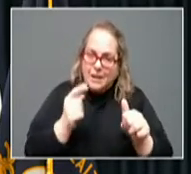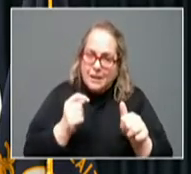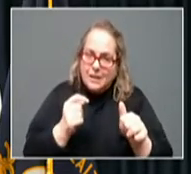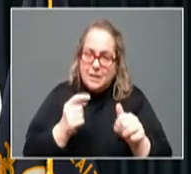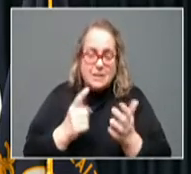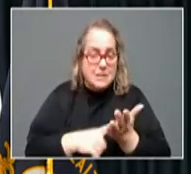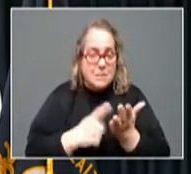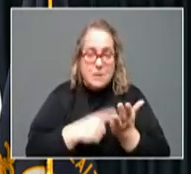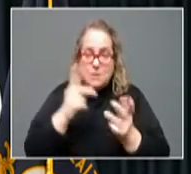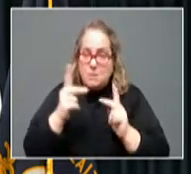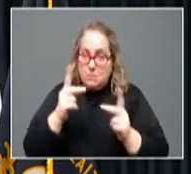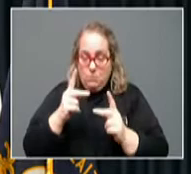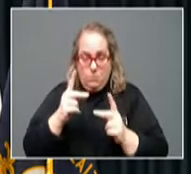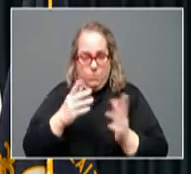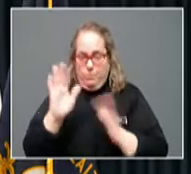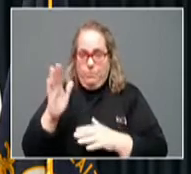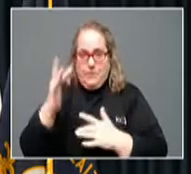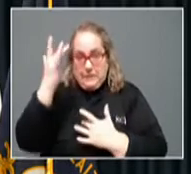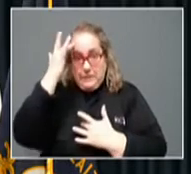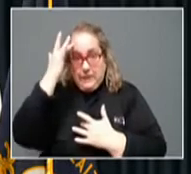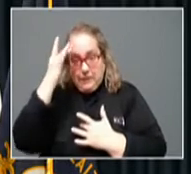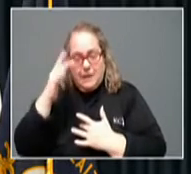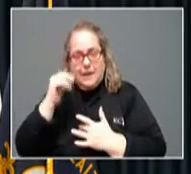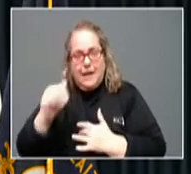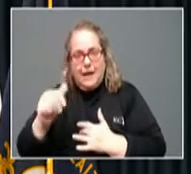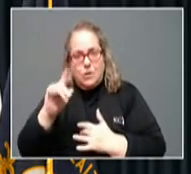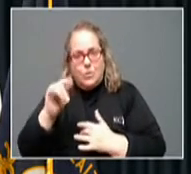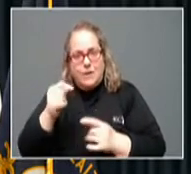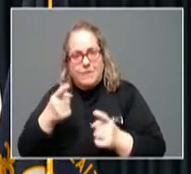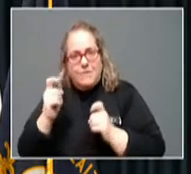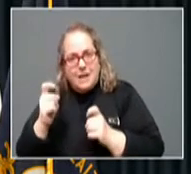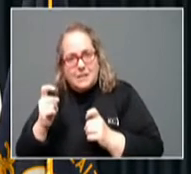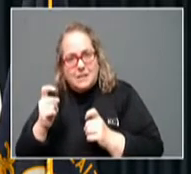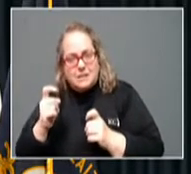the worse and can do it quickly and covid make sure that somebody that that